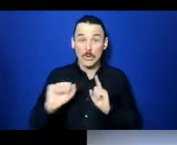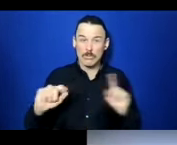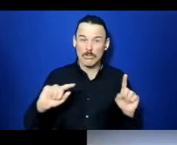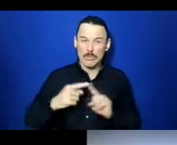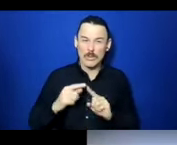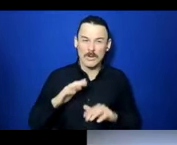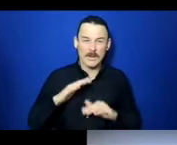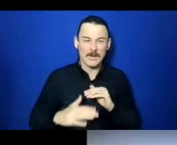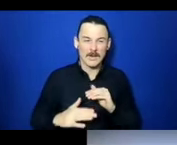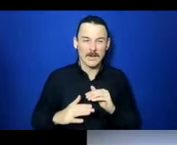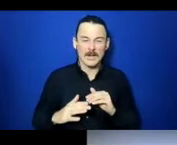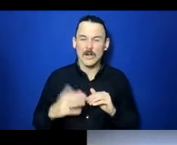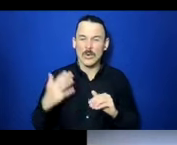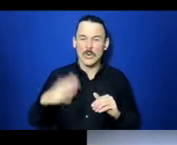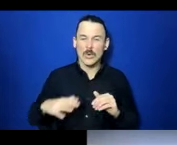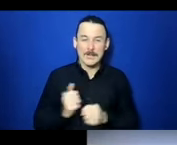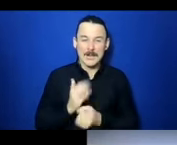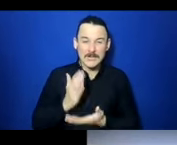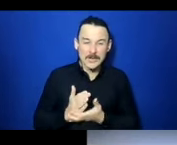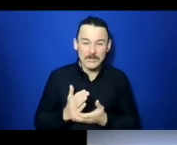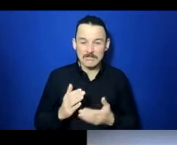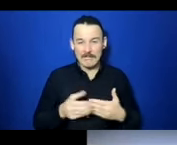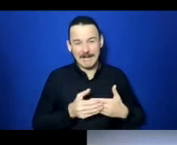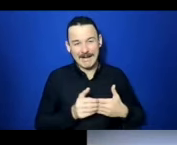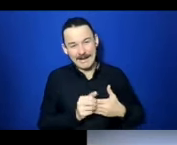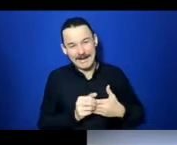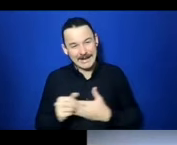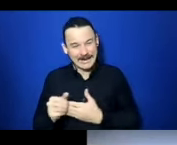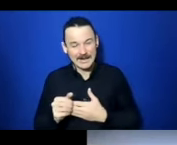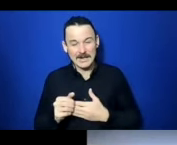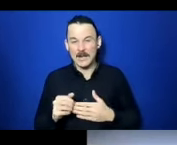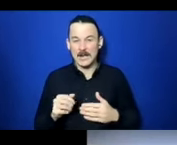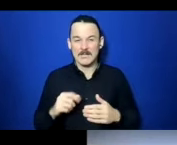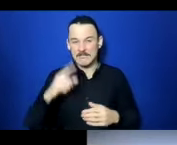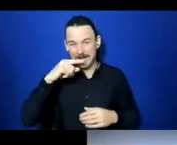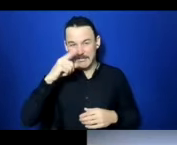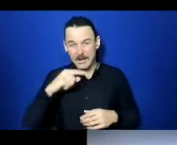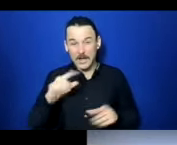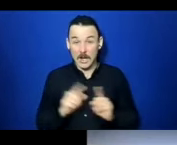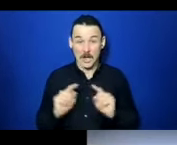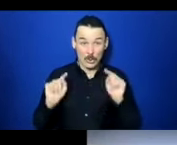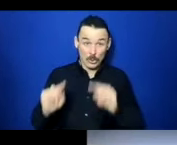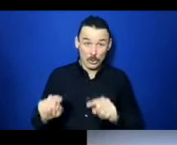ensuring that leaders like yourself are given that spotlight to be able to